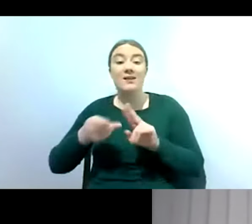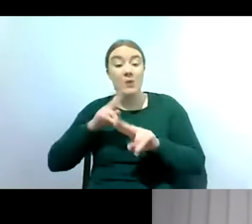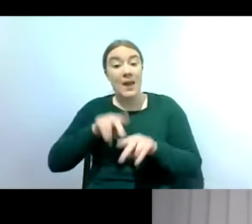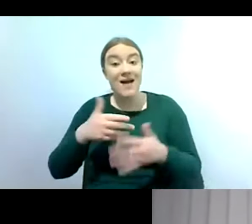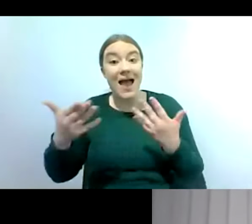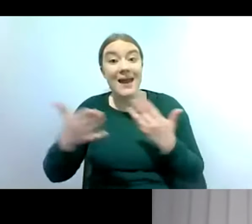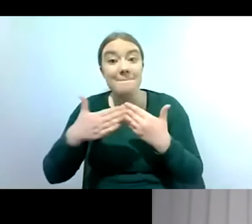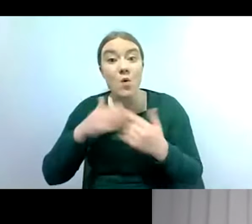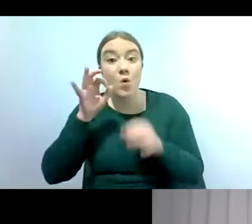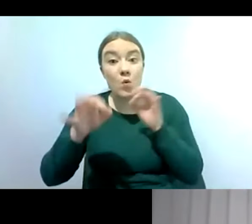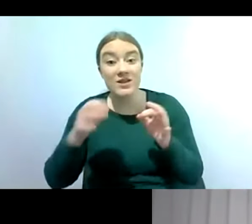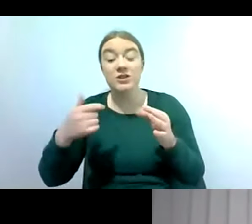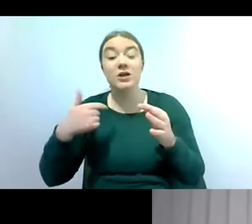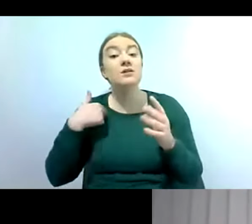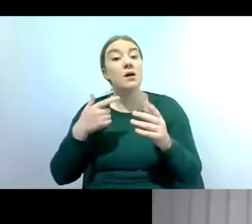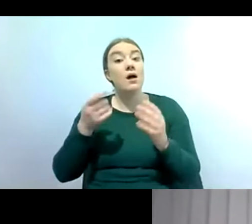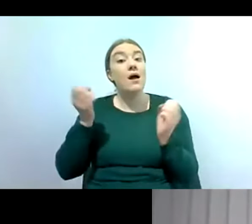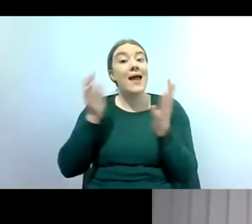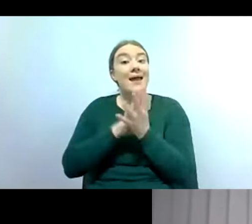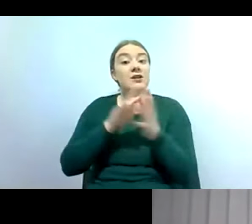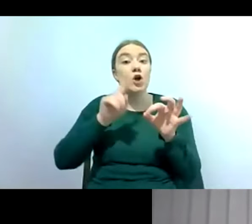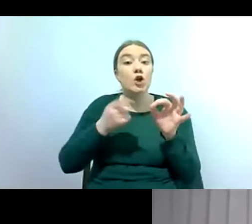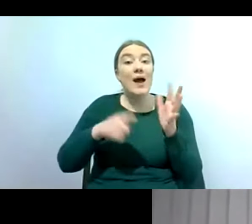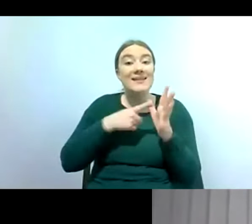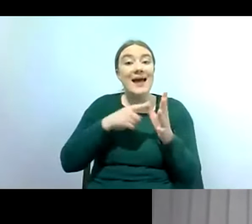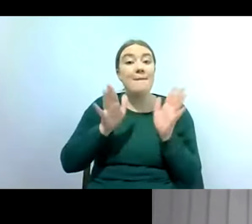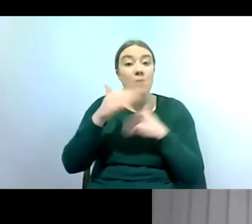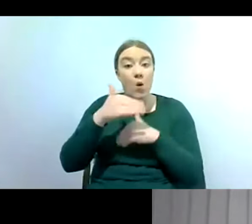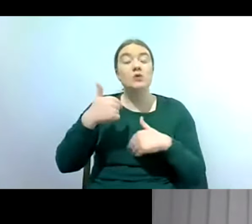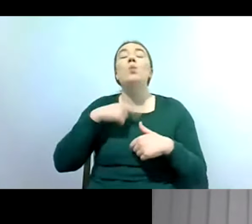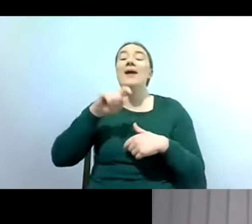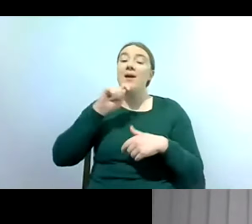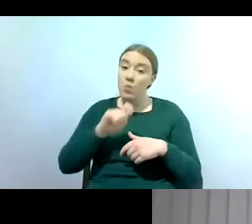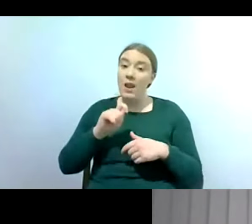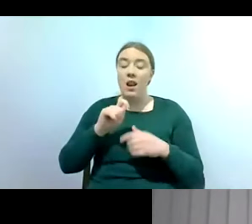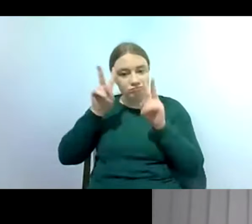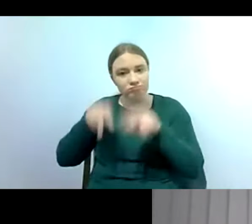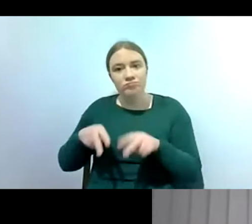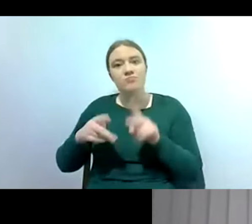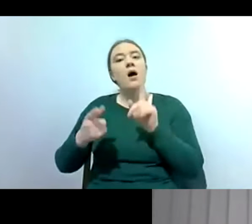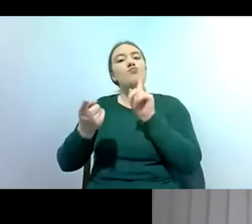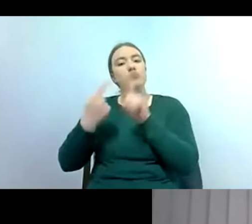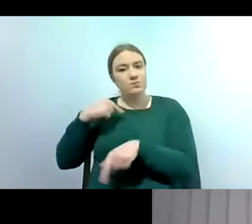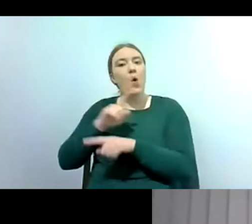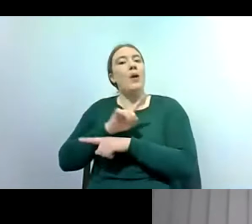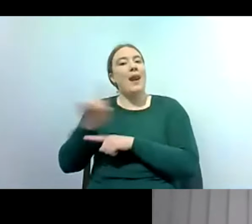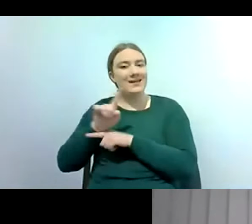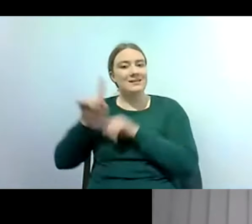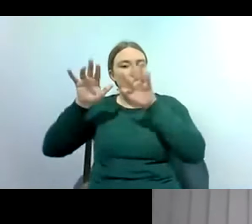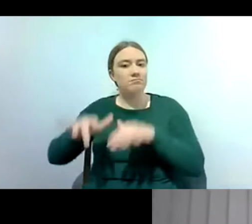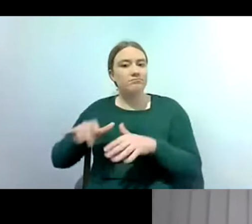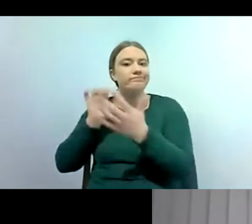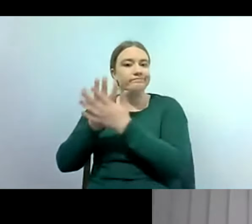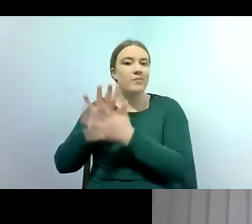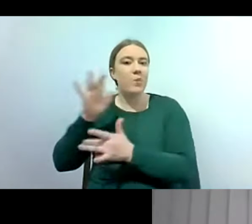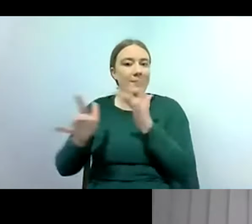we will uh do our best to get to them and type our response so the next question is when specifically